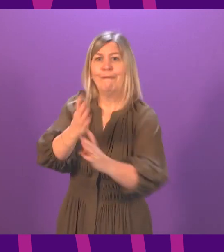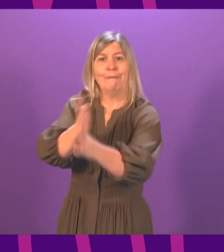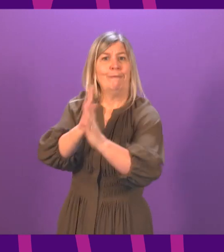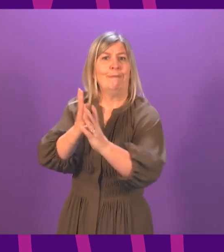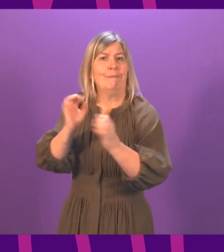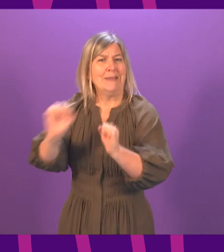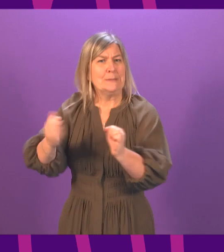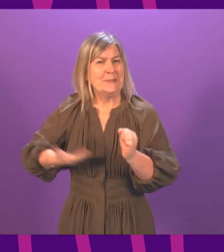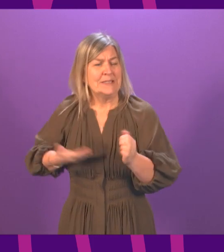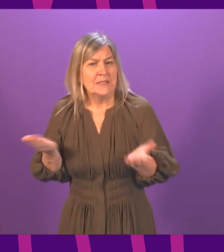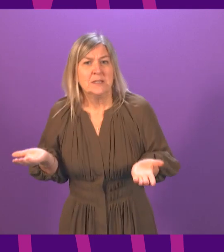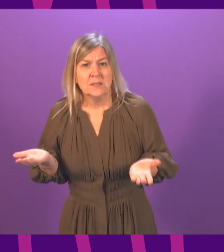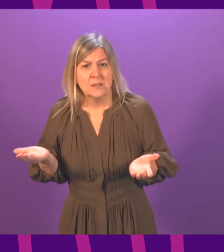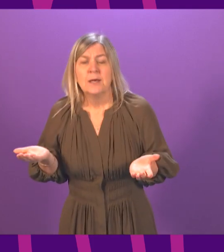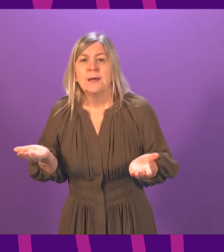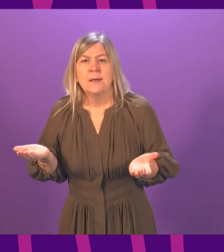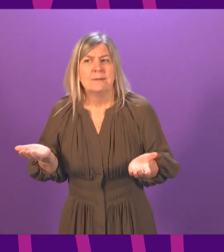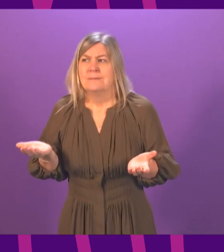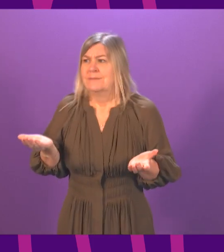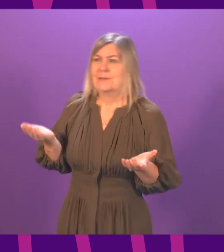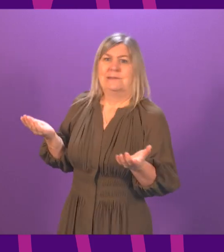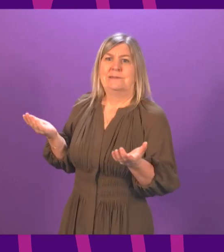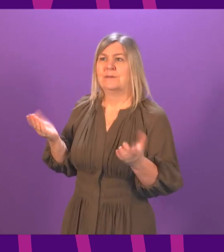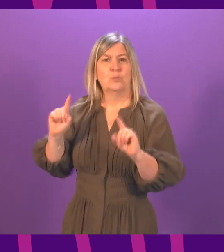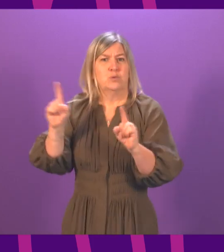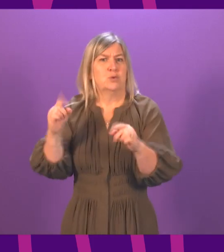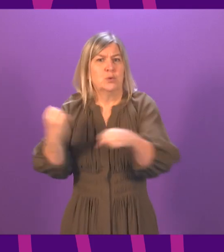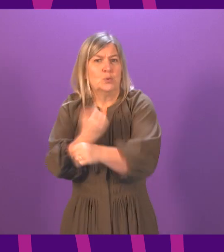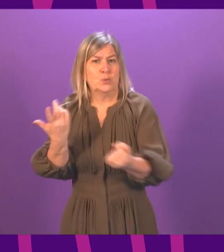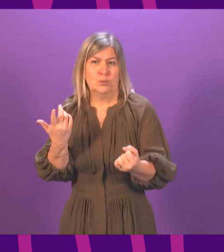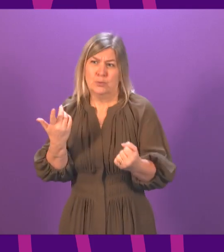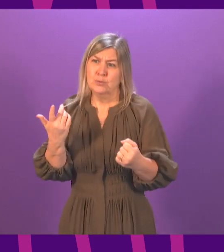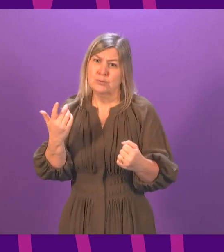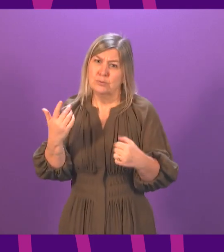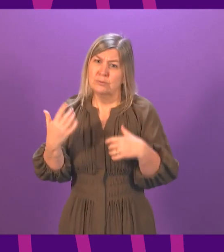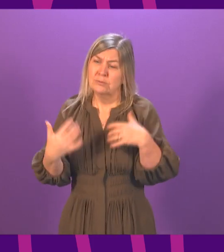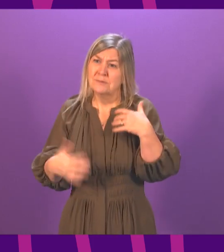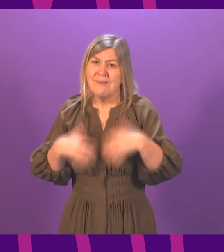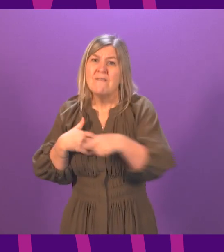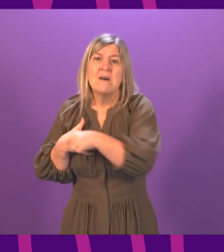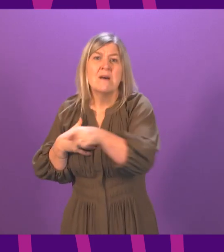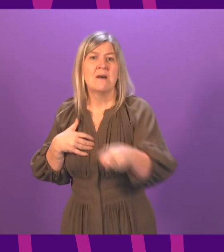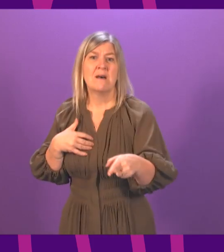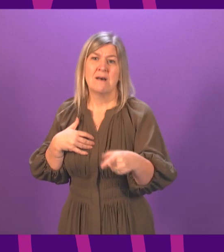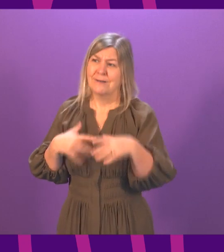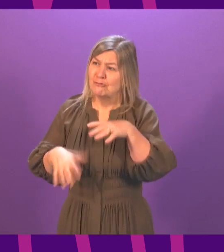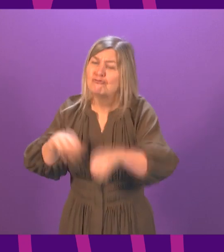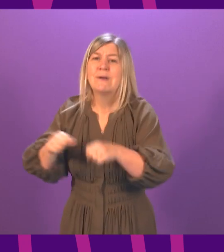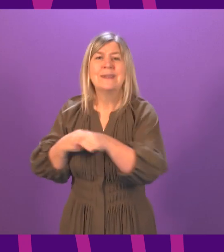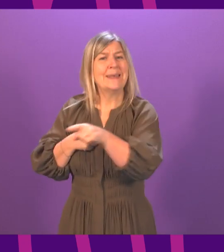What additional support can be made available to my Greenock and Inverclyde